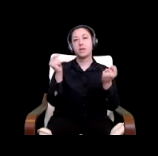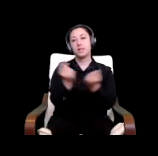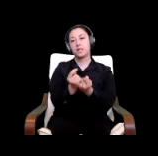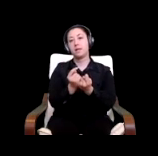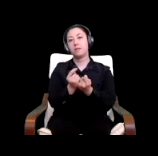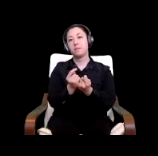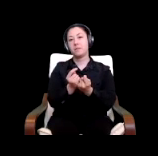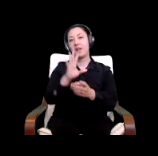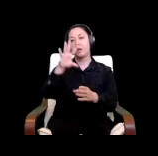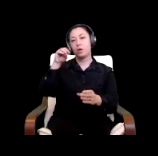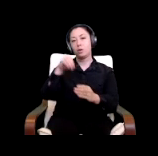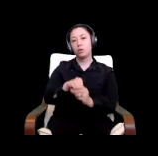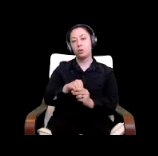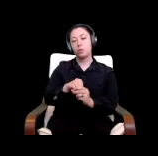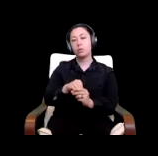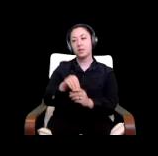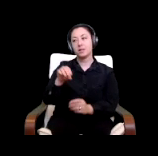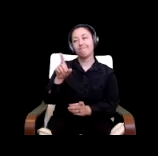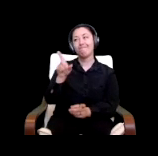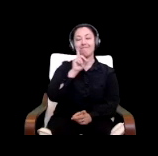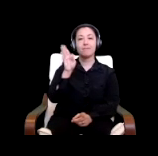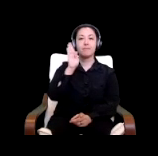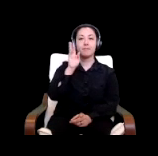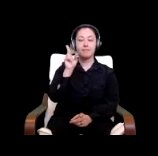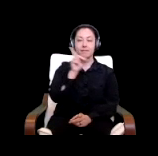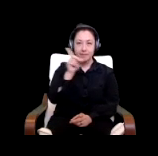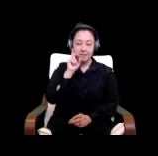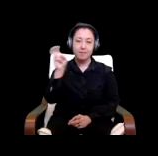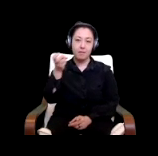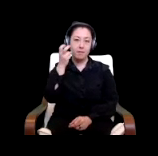that includes the Deafblind projects, they have so much information and support to provide.